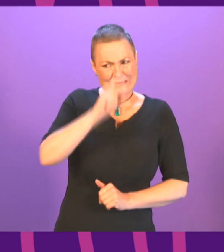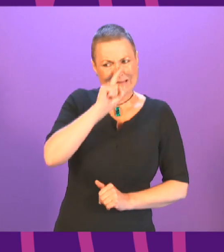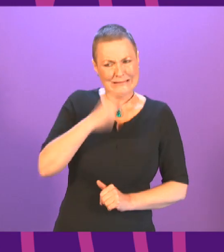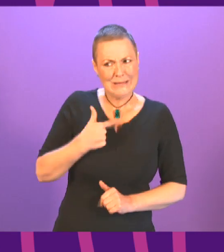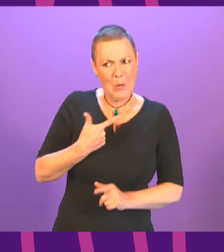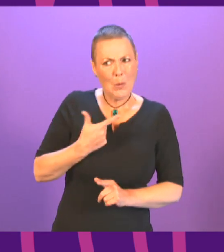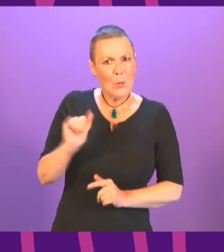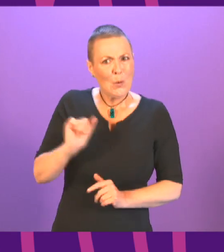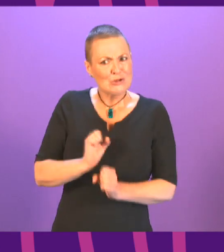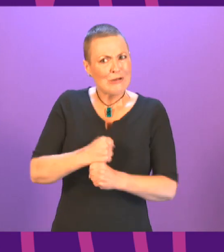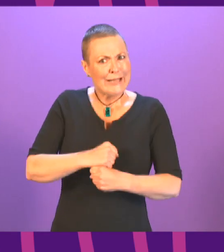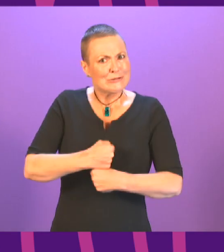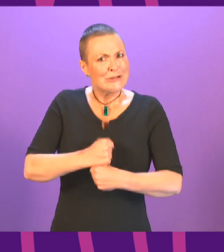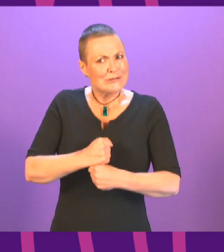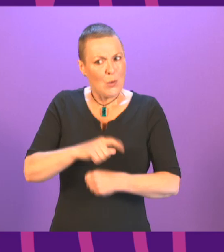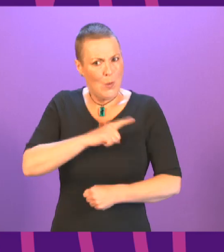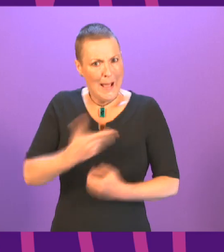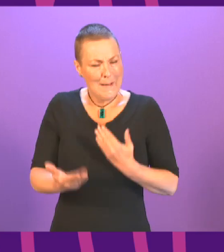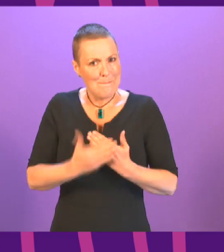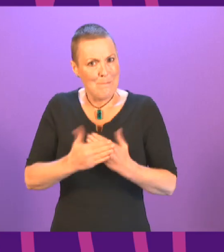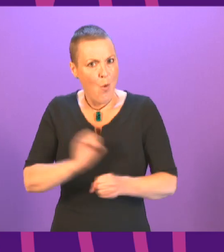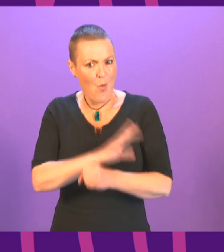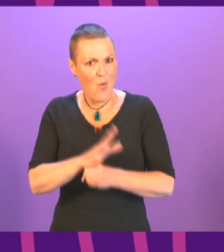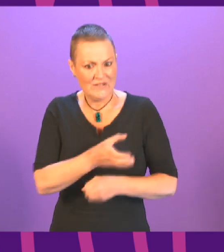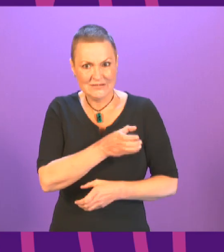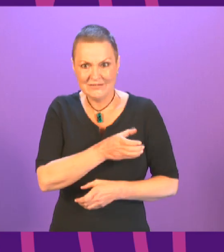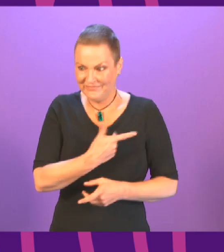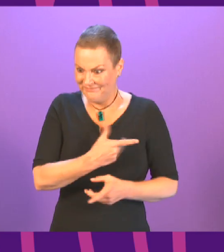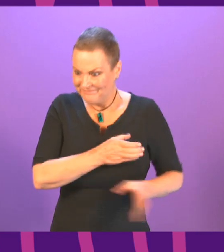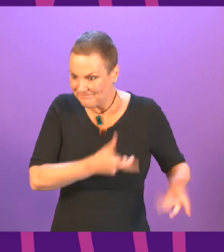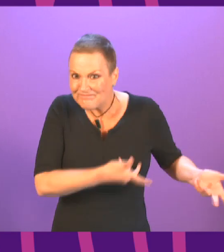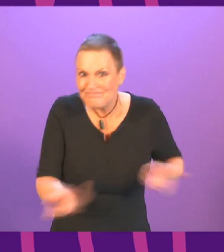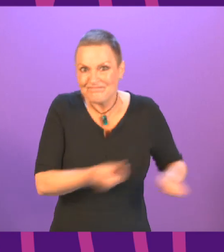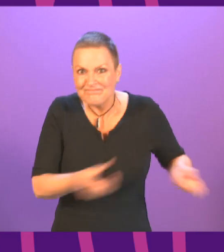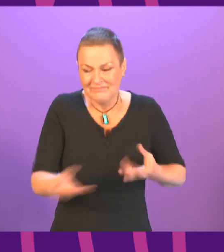build on her in the job that she does as more Covid patients have been admitted to the hospital